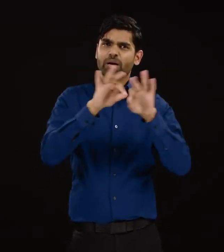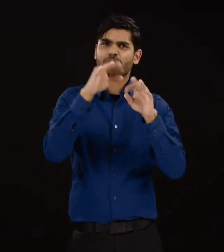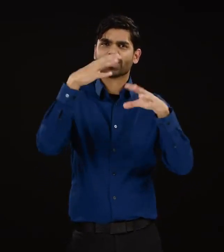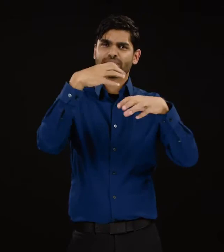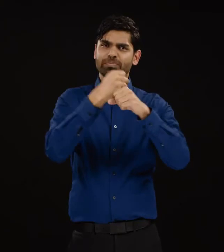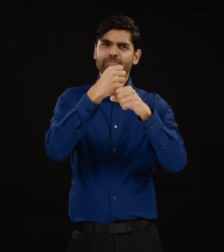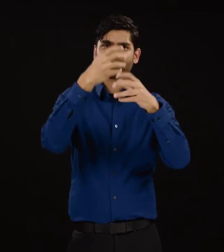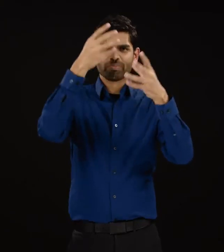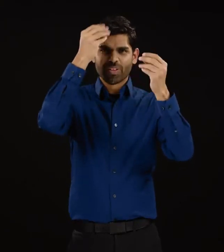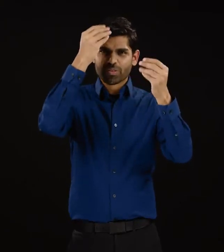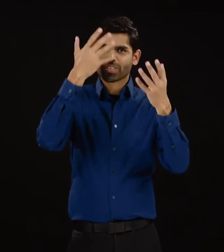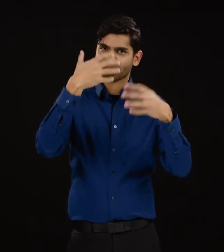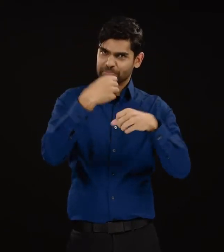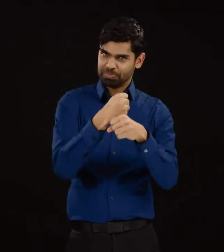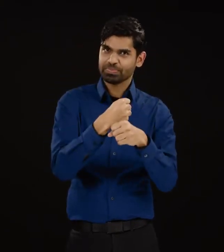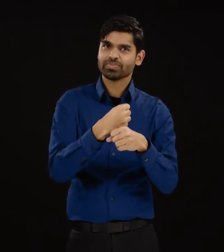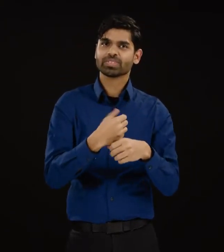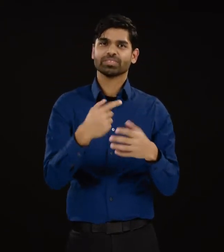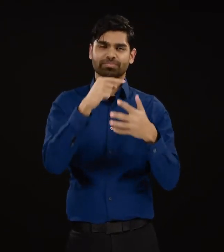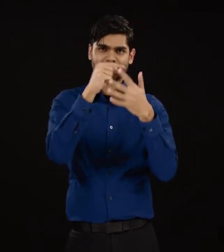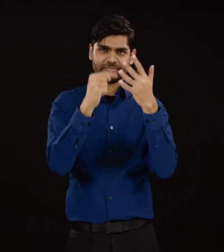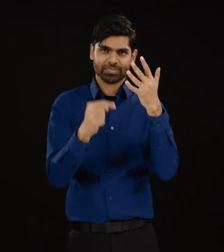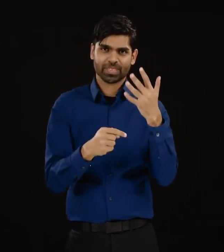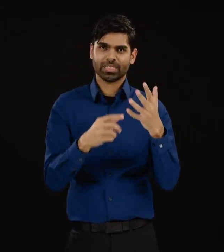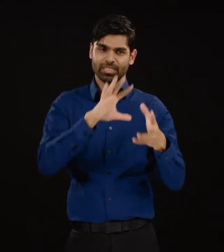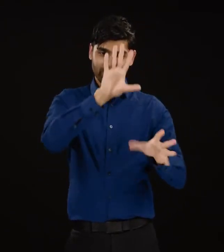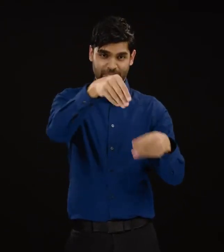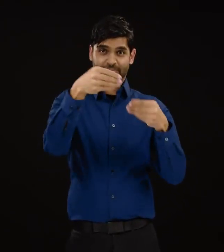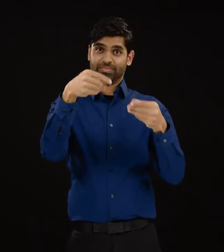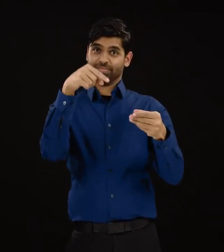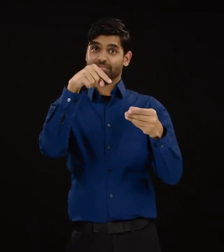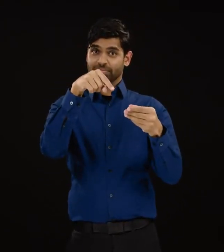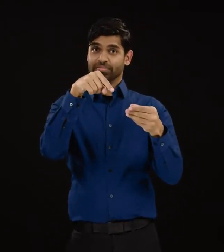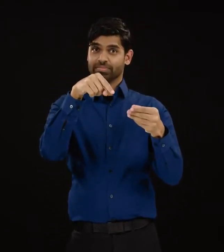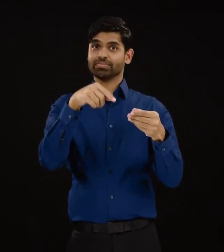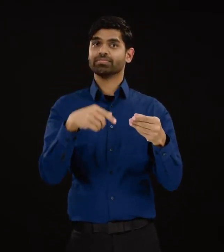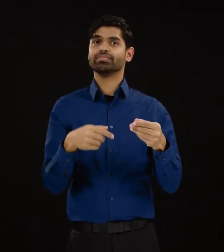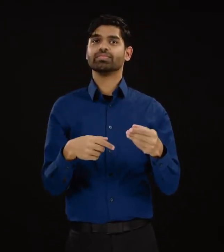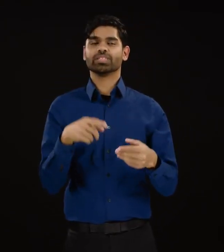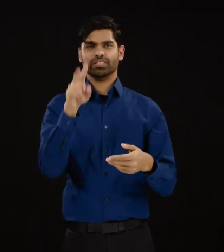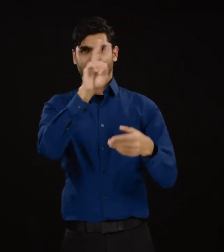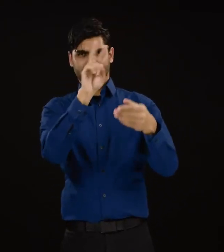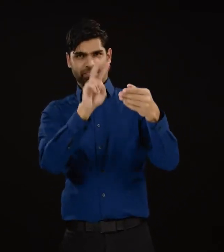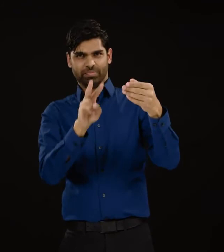To a trial period of up to 30 calendar days to determine if the service is suitable for their needs.